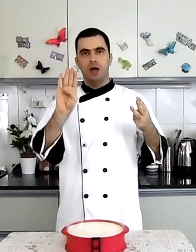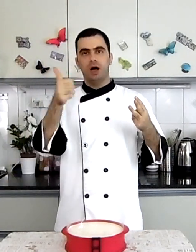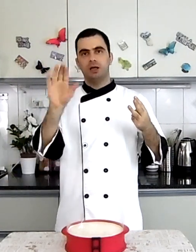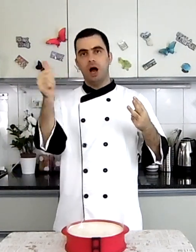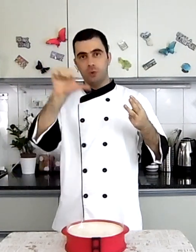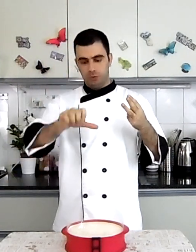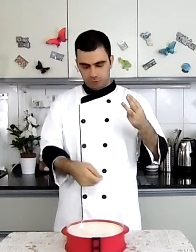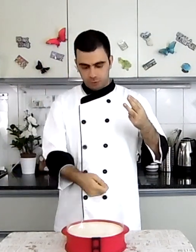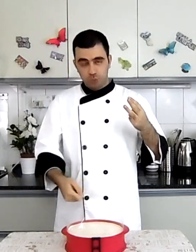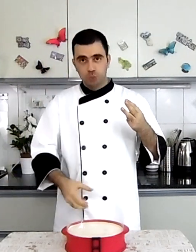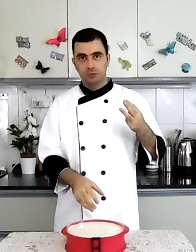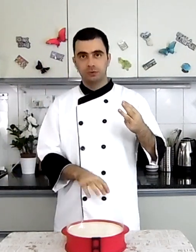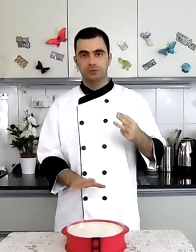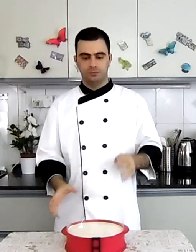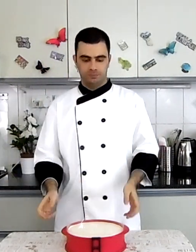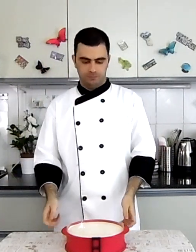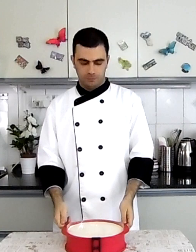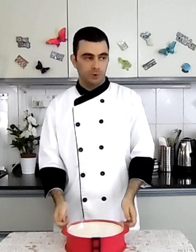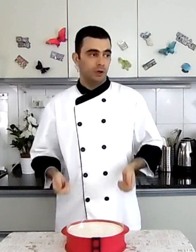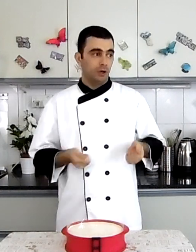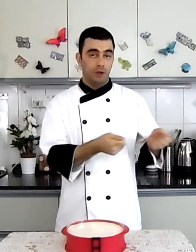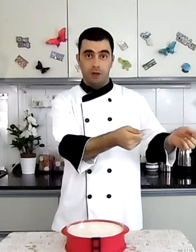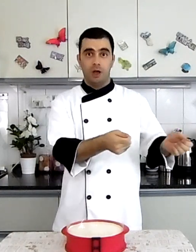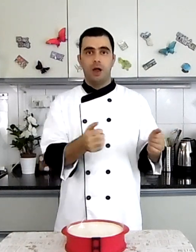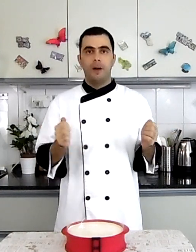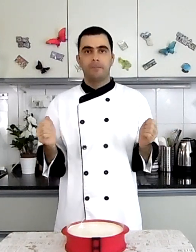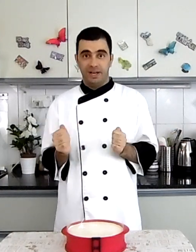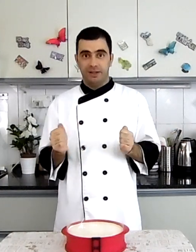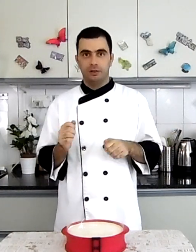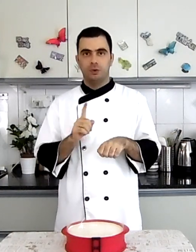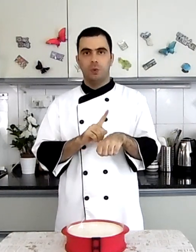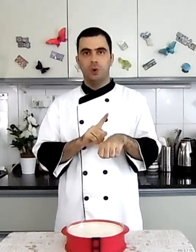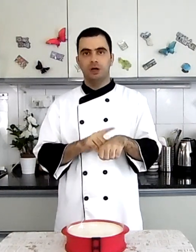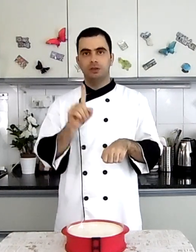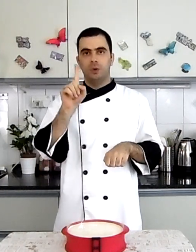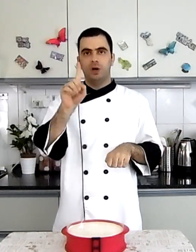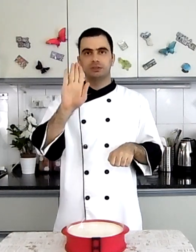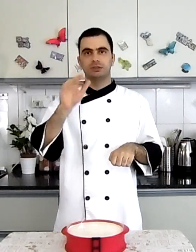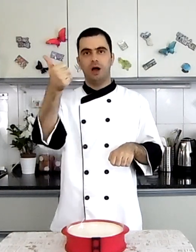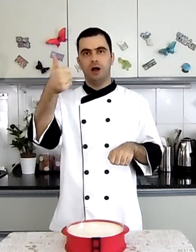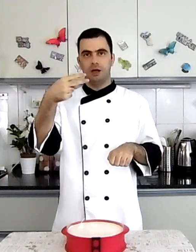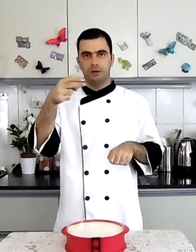Dust with cocoa powder طبقة من كاكاو البودرة We cool it in the fridge for one hour نضعها في البراد لمدة ساعة